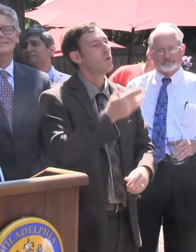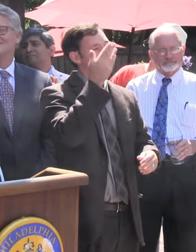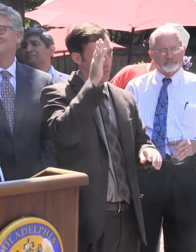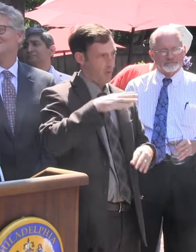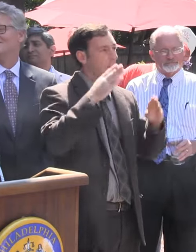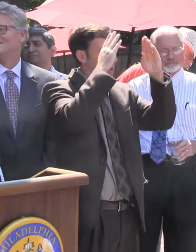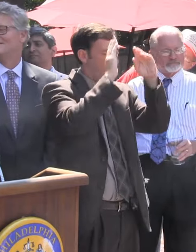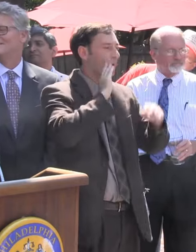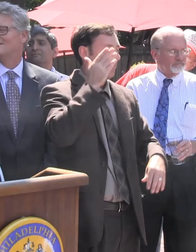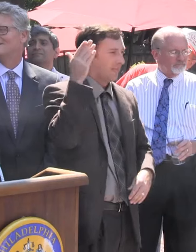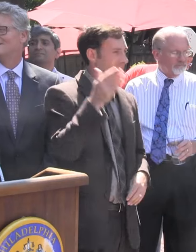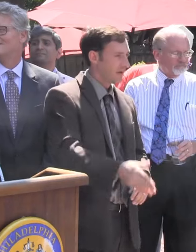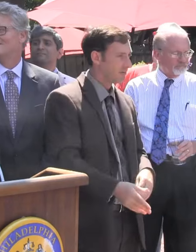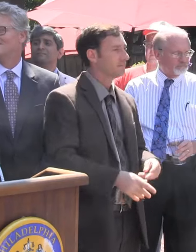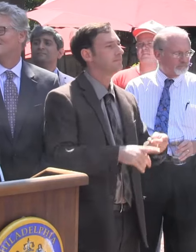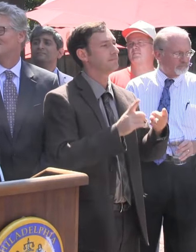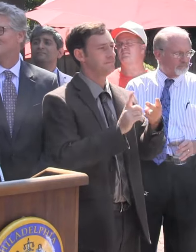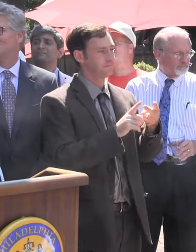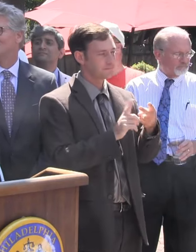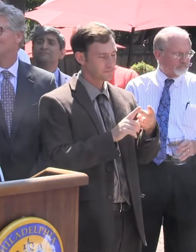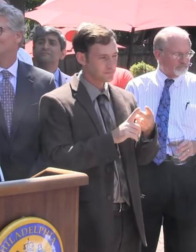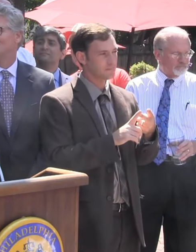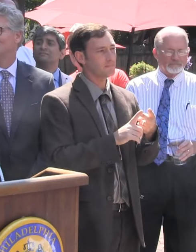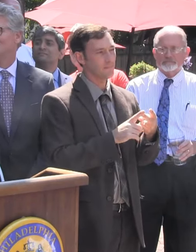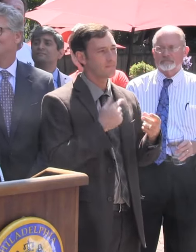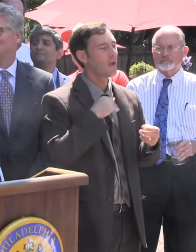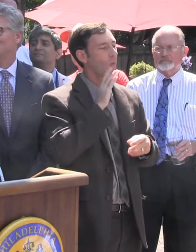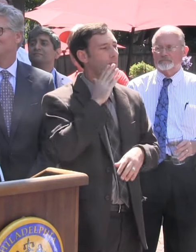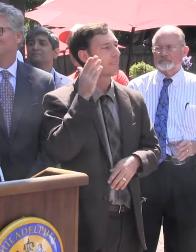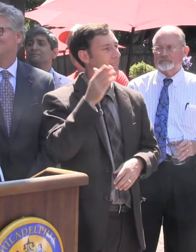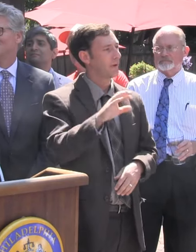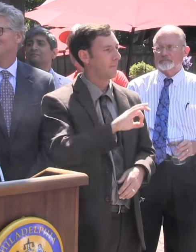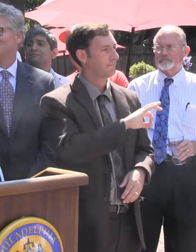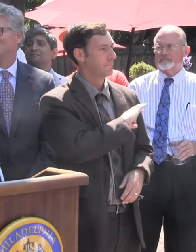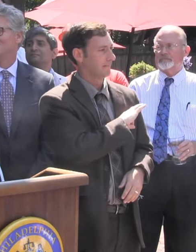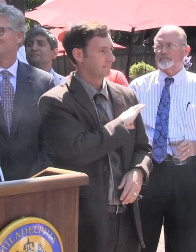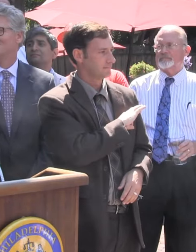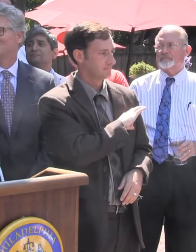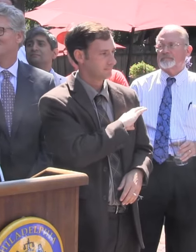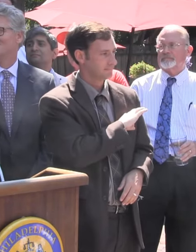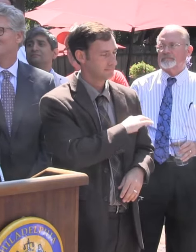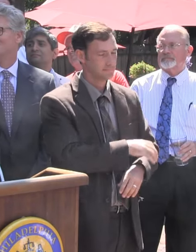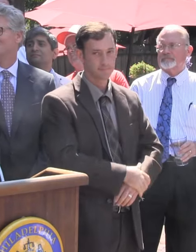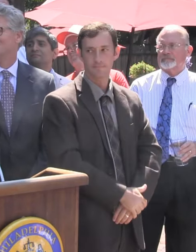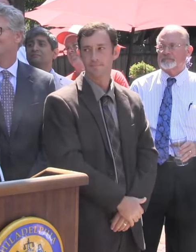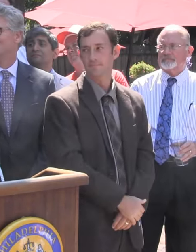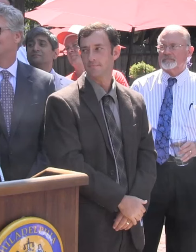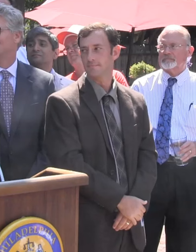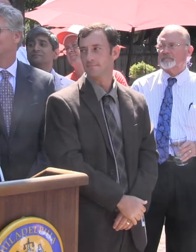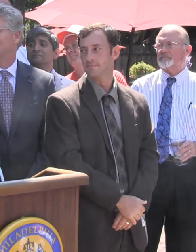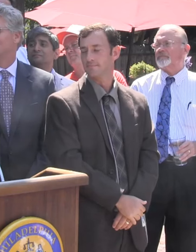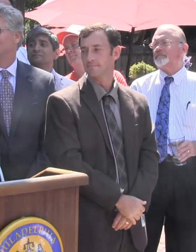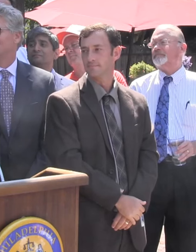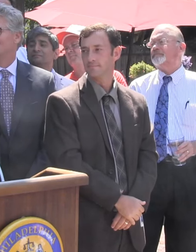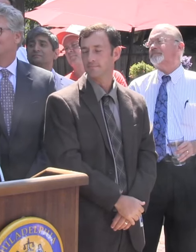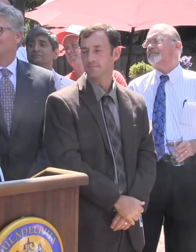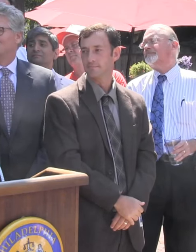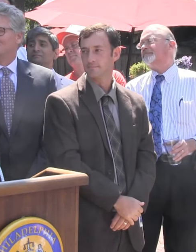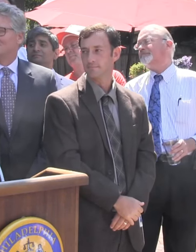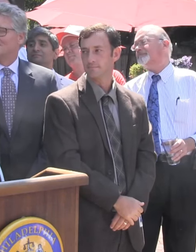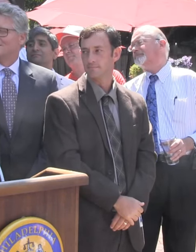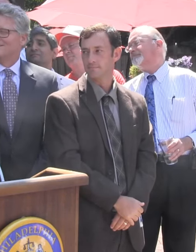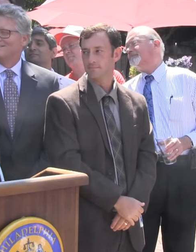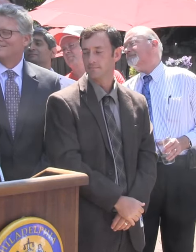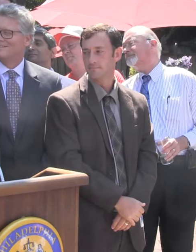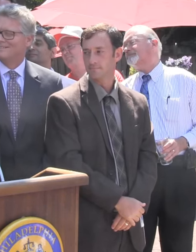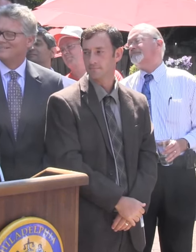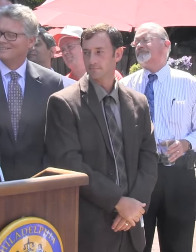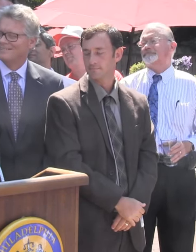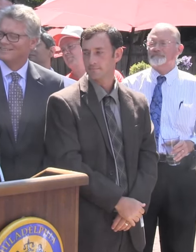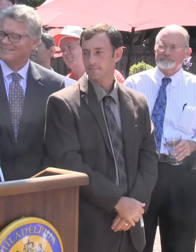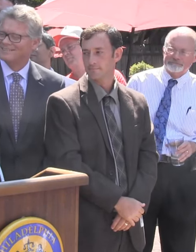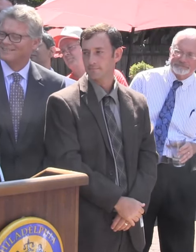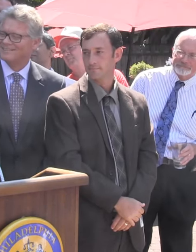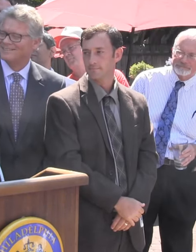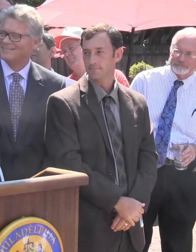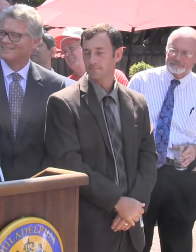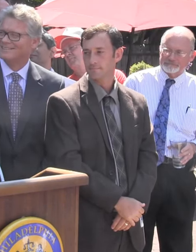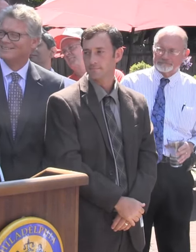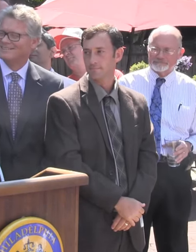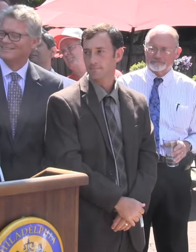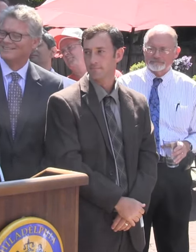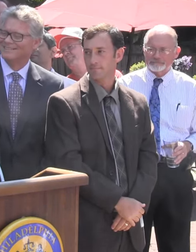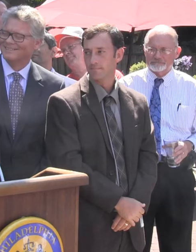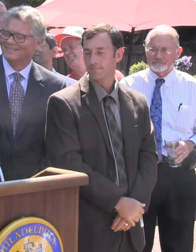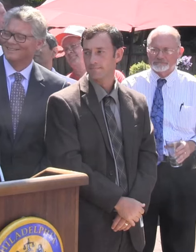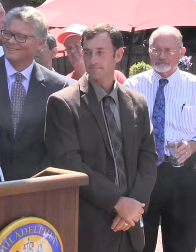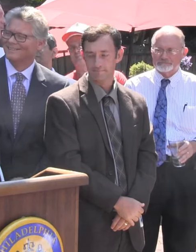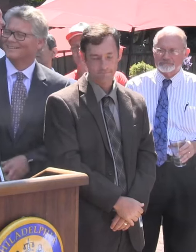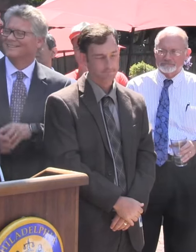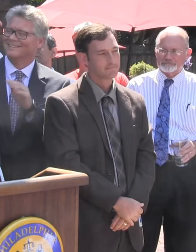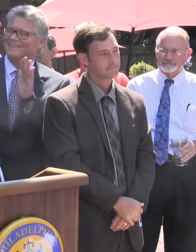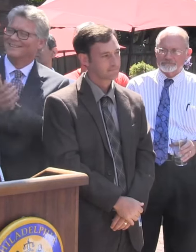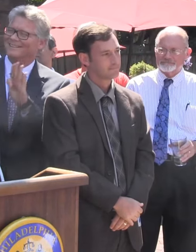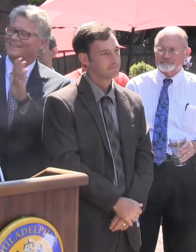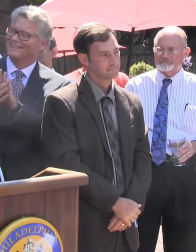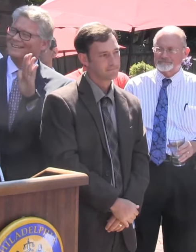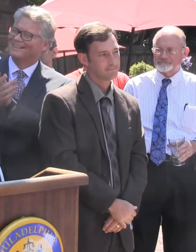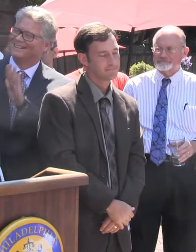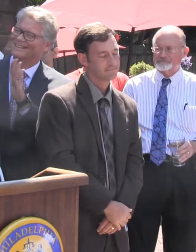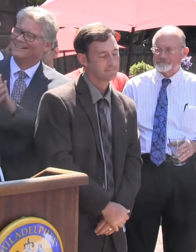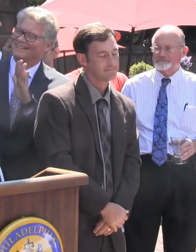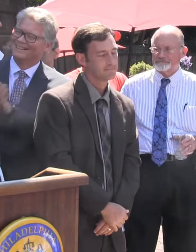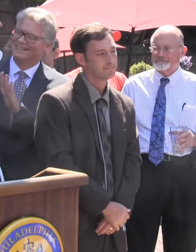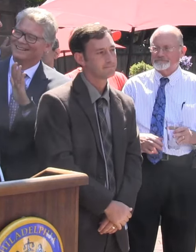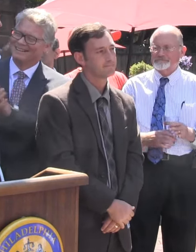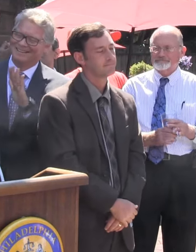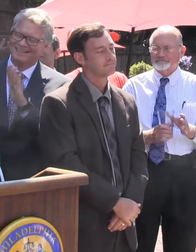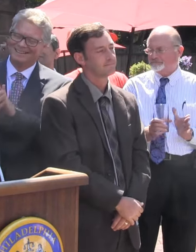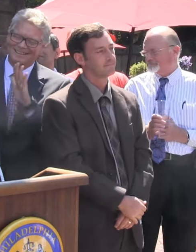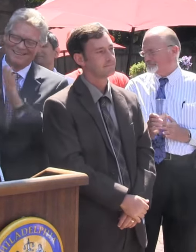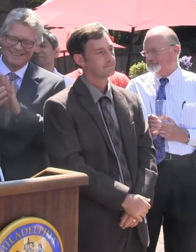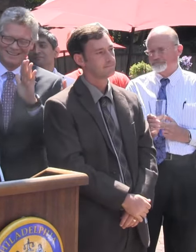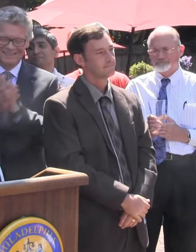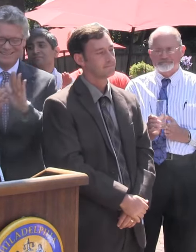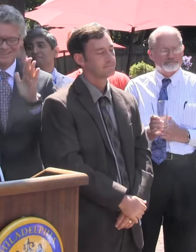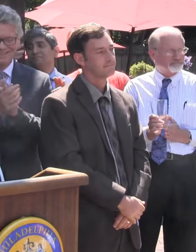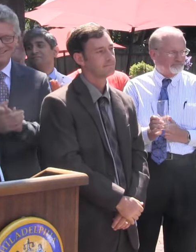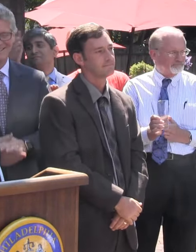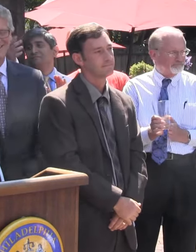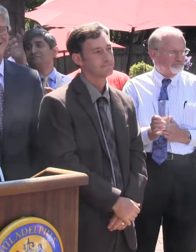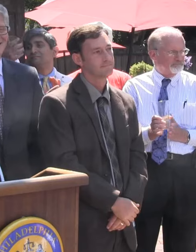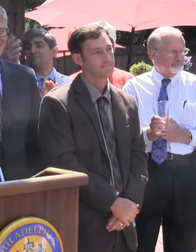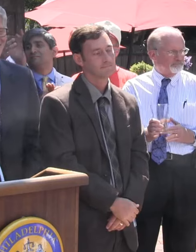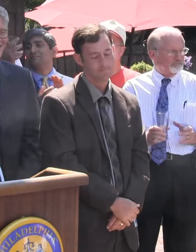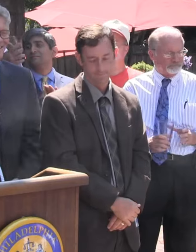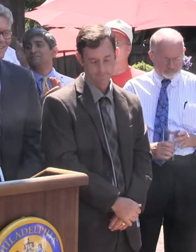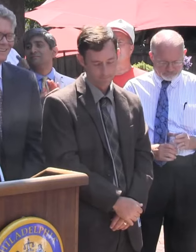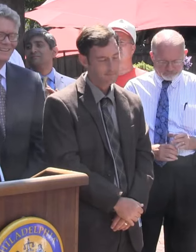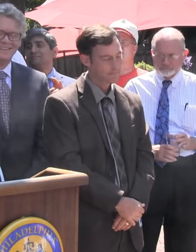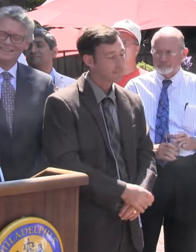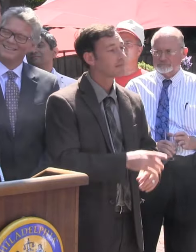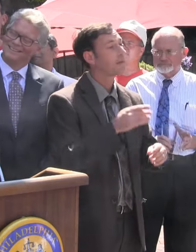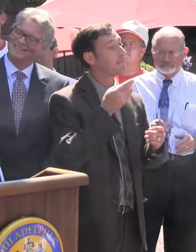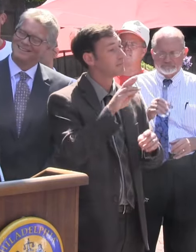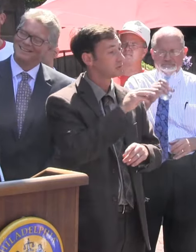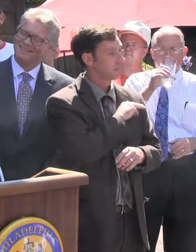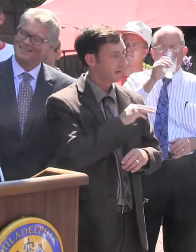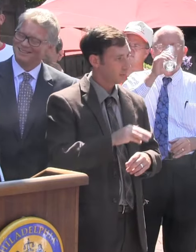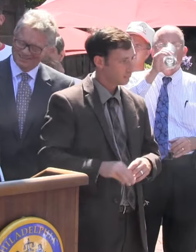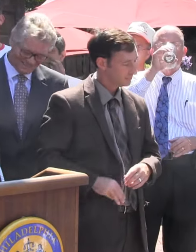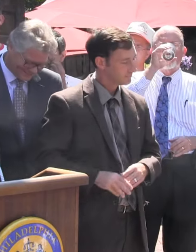be there. And second, an I'll Be There button. Nice. Nice. And, Mr. Mayor, I would like to